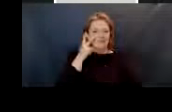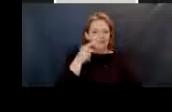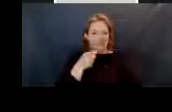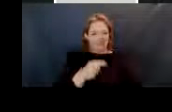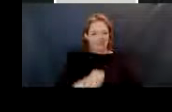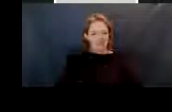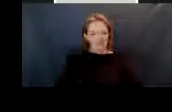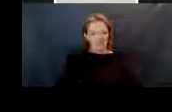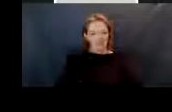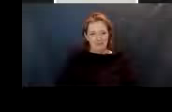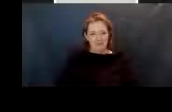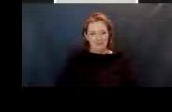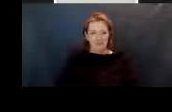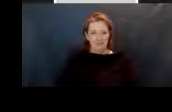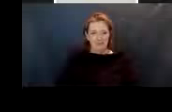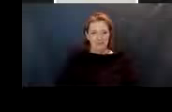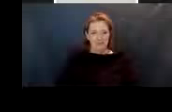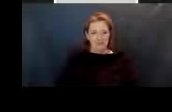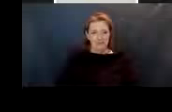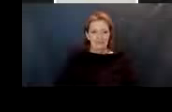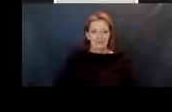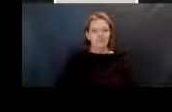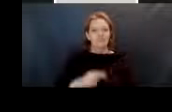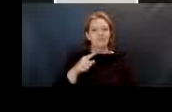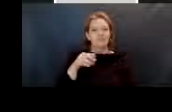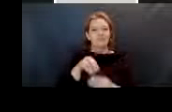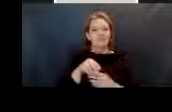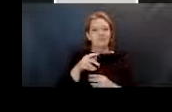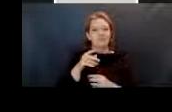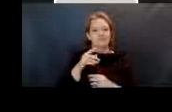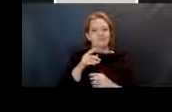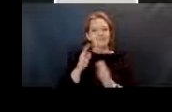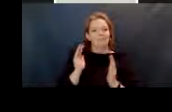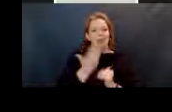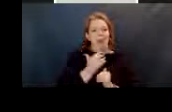And this was in this was in our backyard.